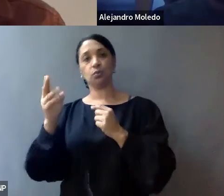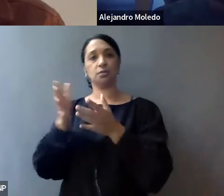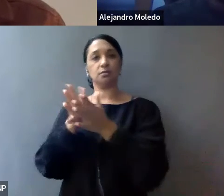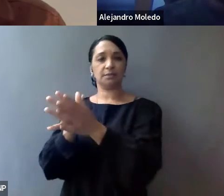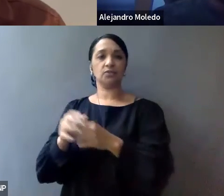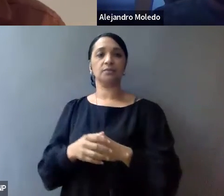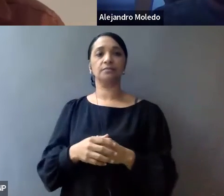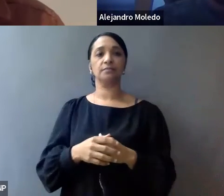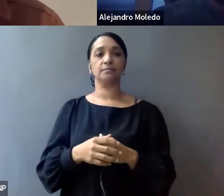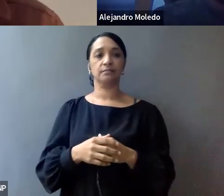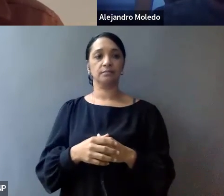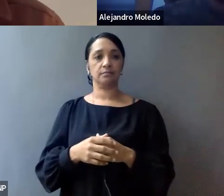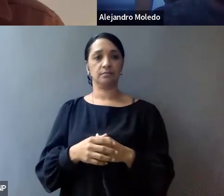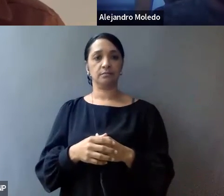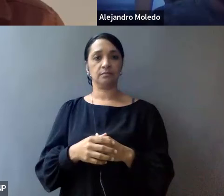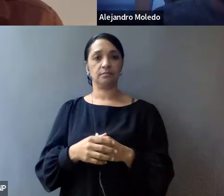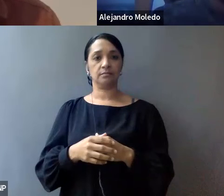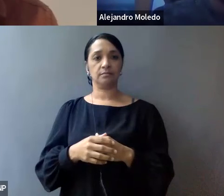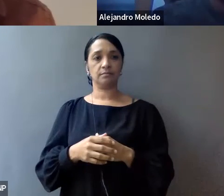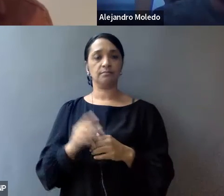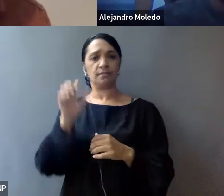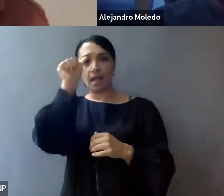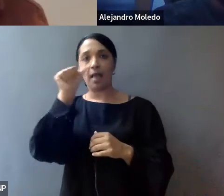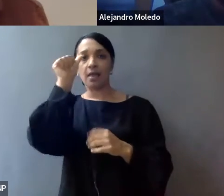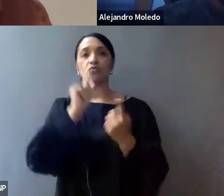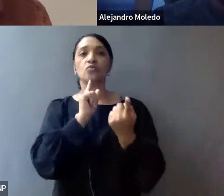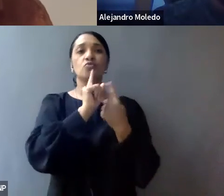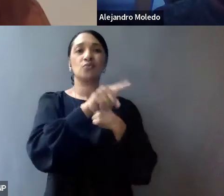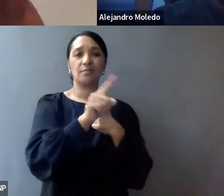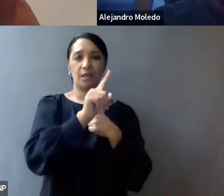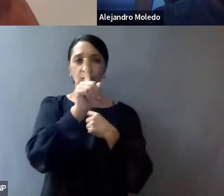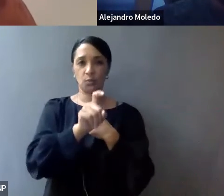Thank you, Francisco. Just to reply to the questions, André.